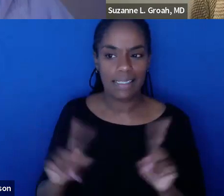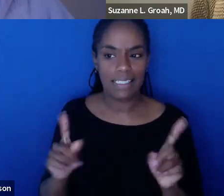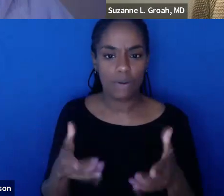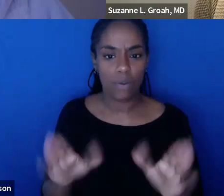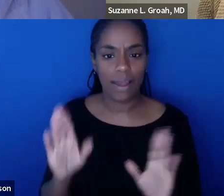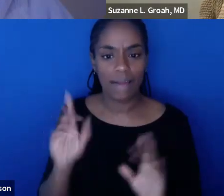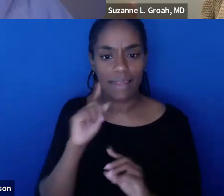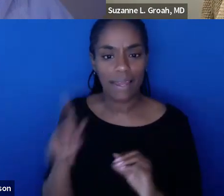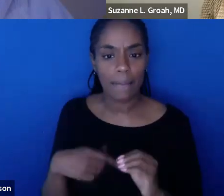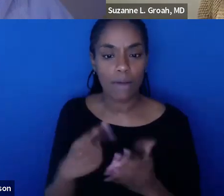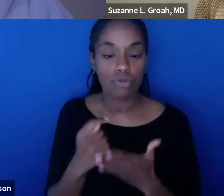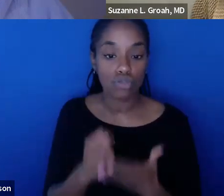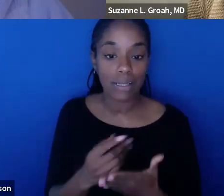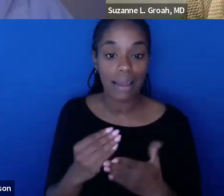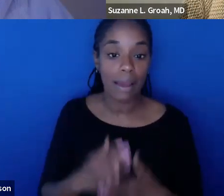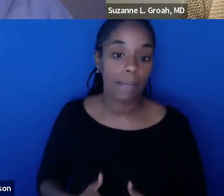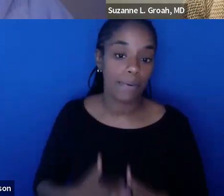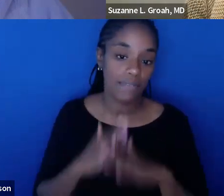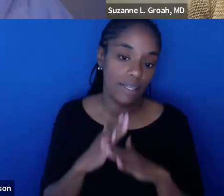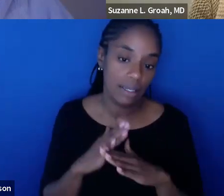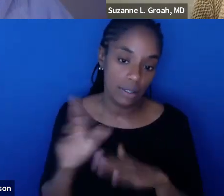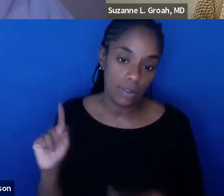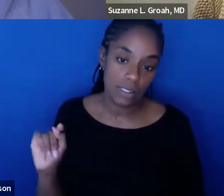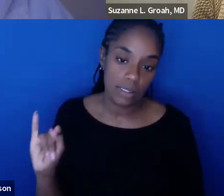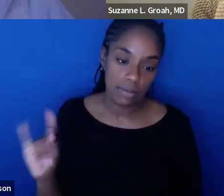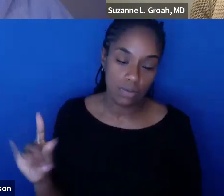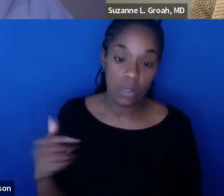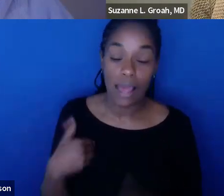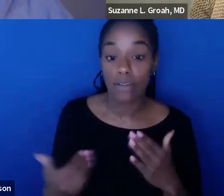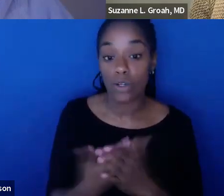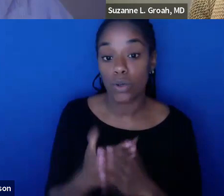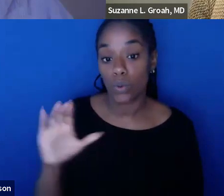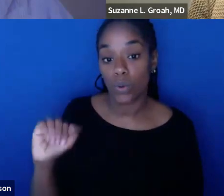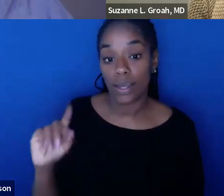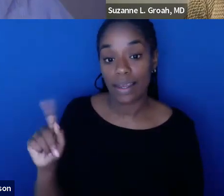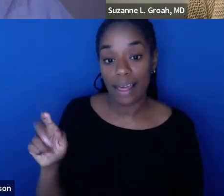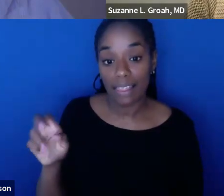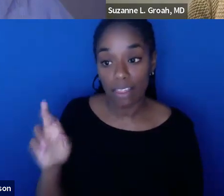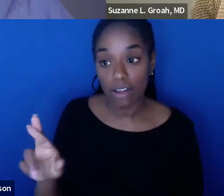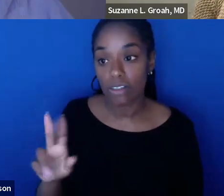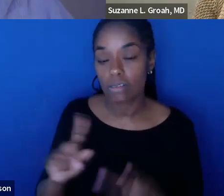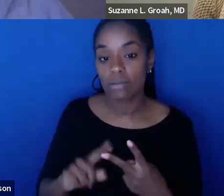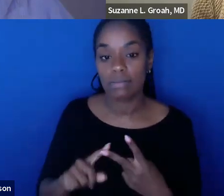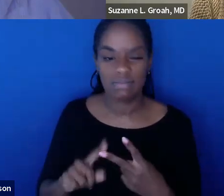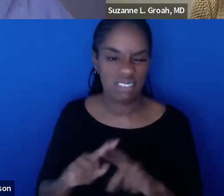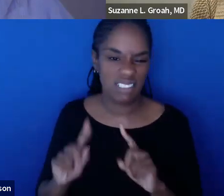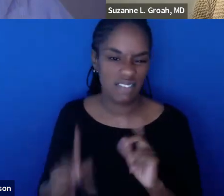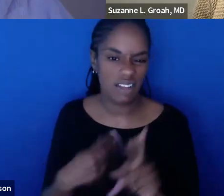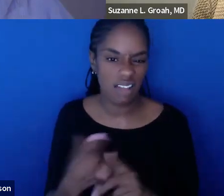treating it and preventing it. There are new catheters. People are looking at new different kinds of catheters, reusable catheters.